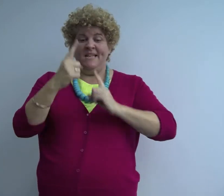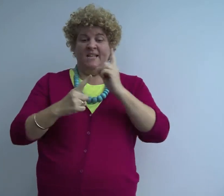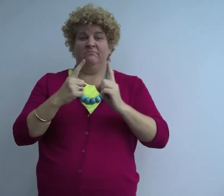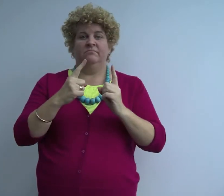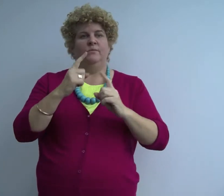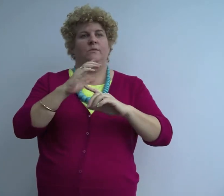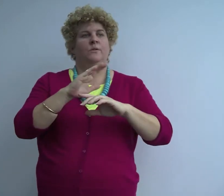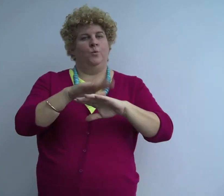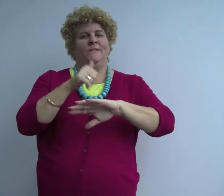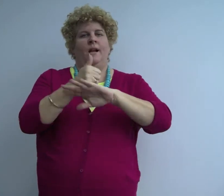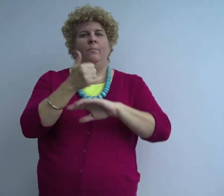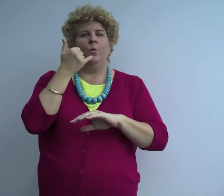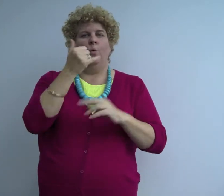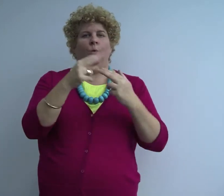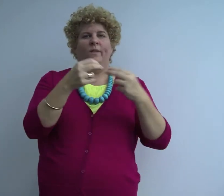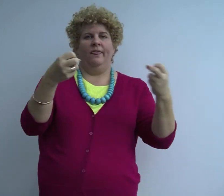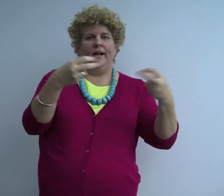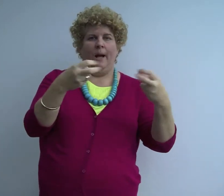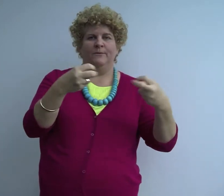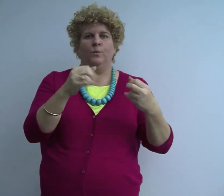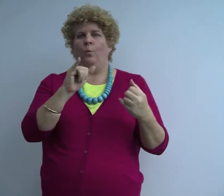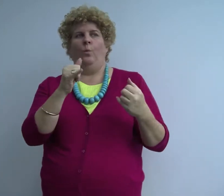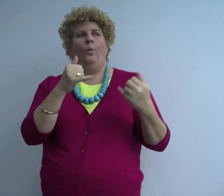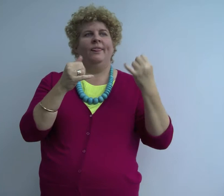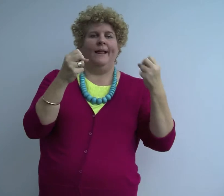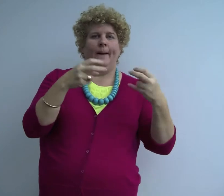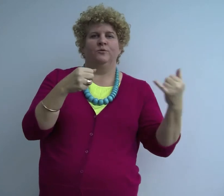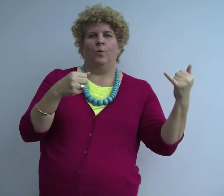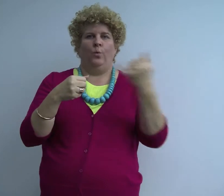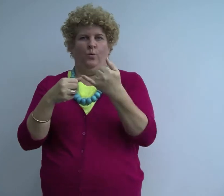On the day of the meeting, you will set up the call with the captioner, or the captioner can call you,